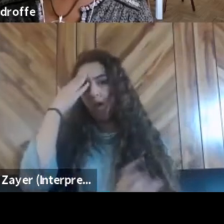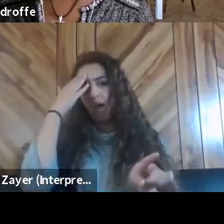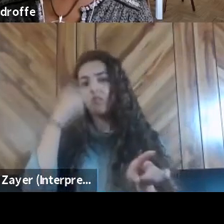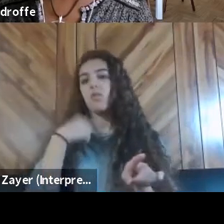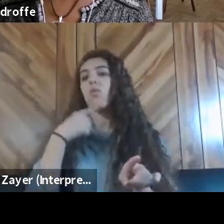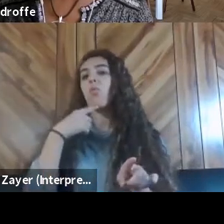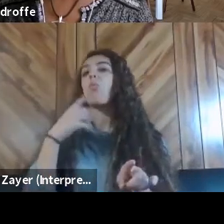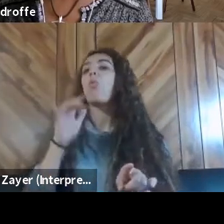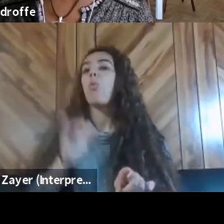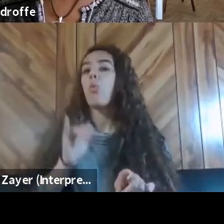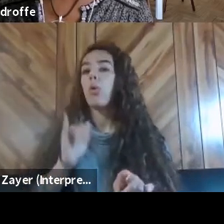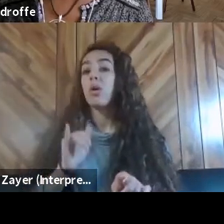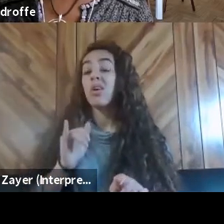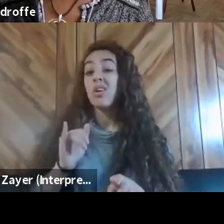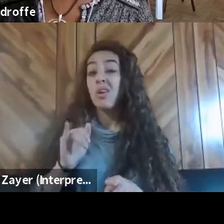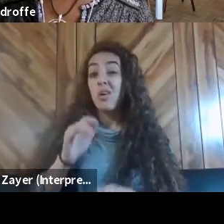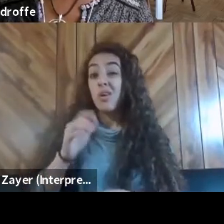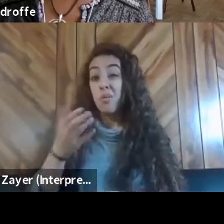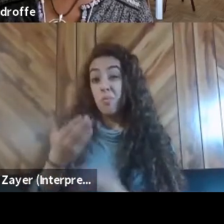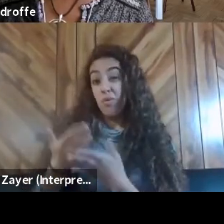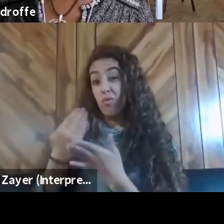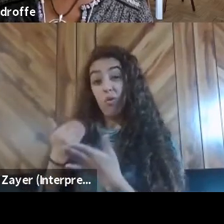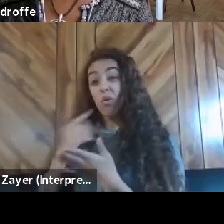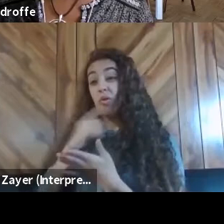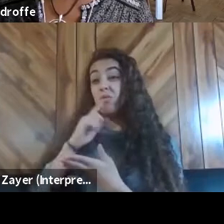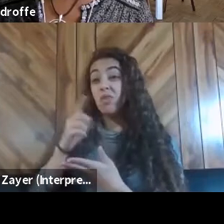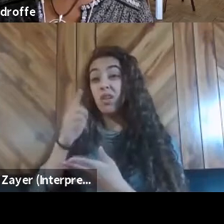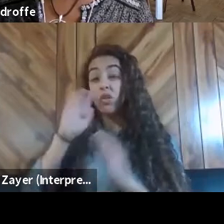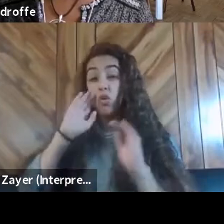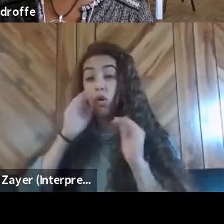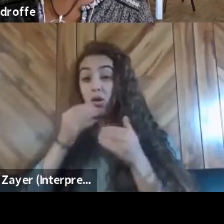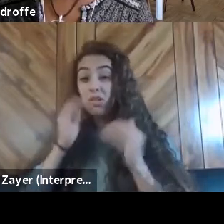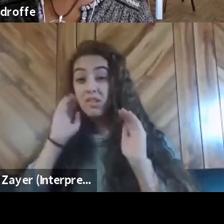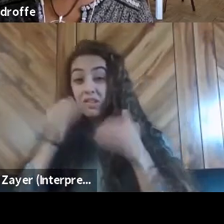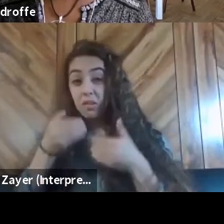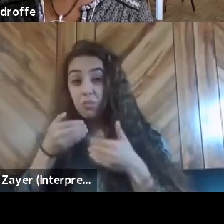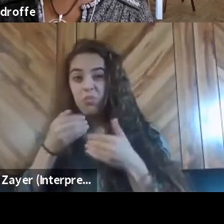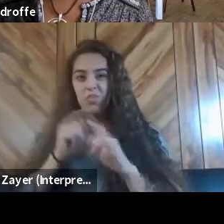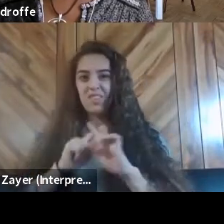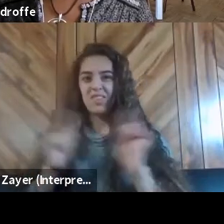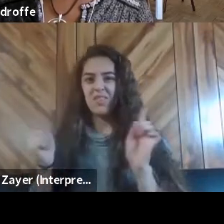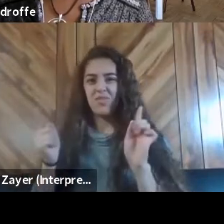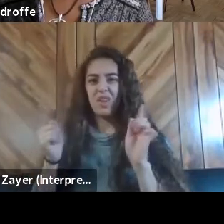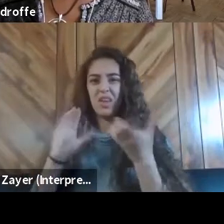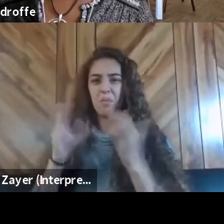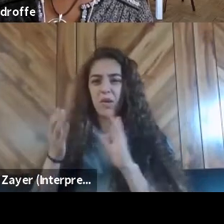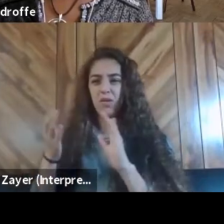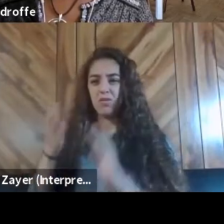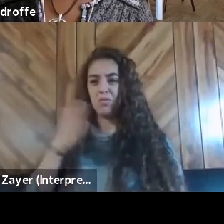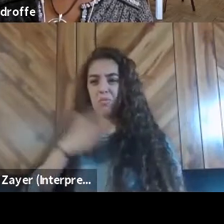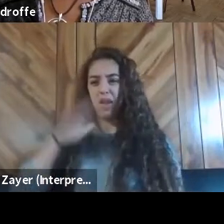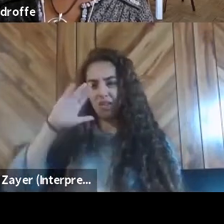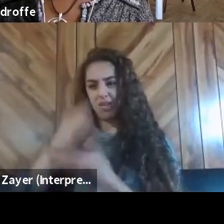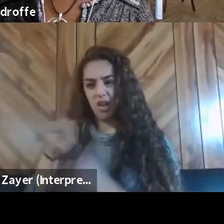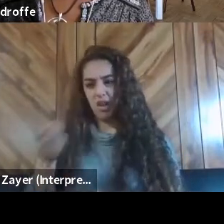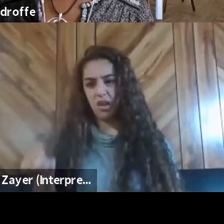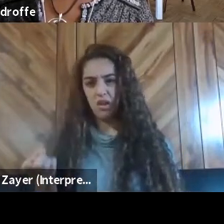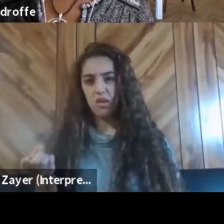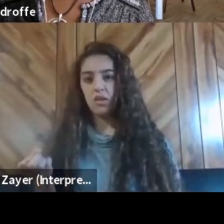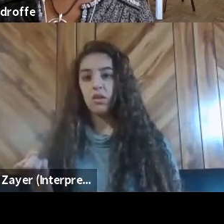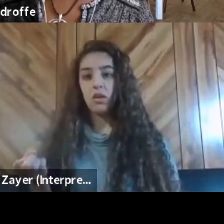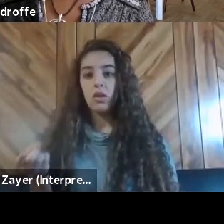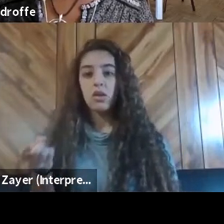autism was very different from what my son was. So my challenge